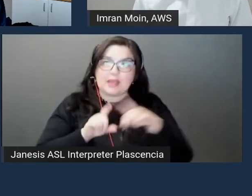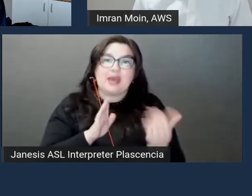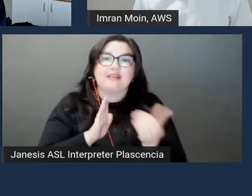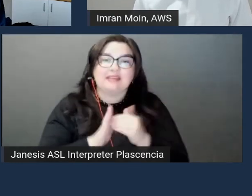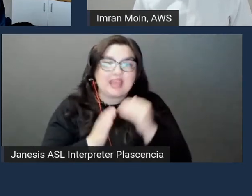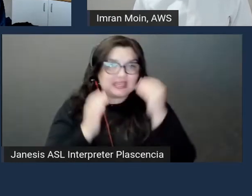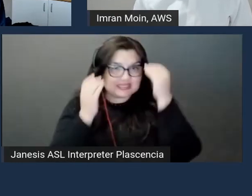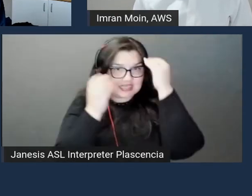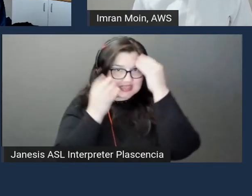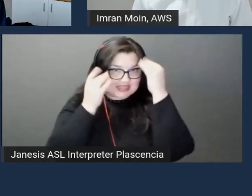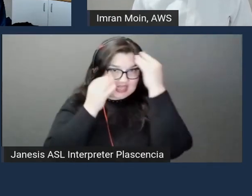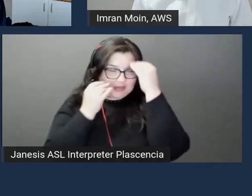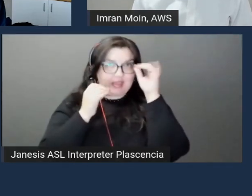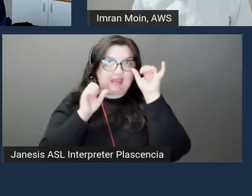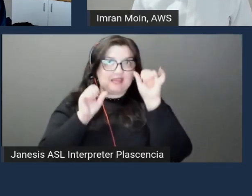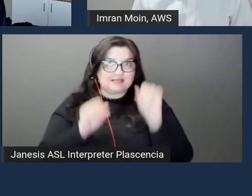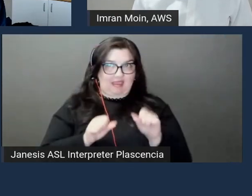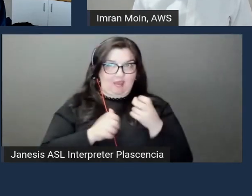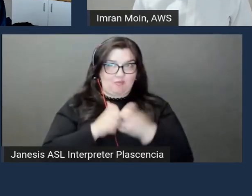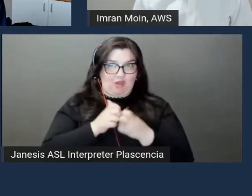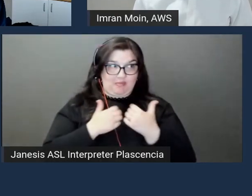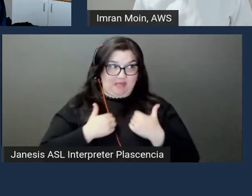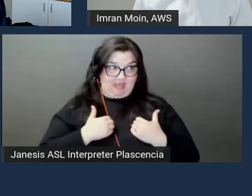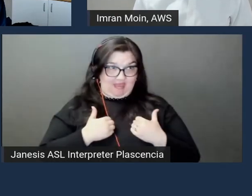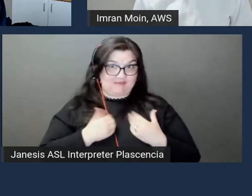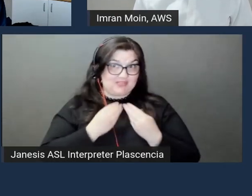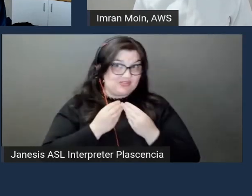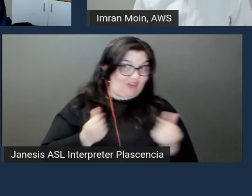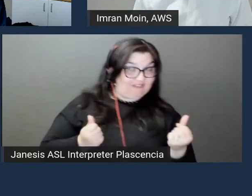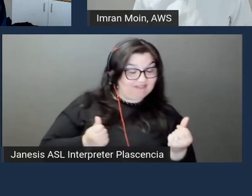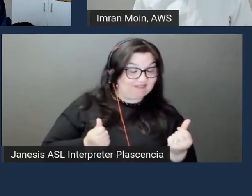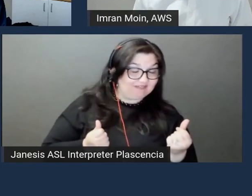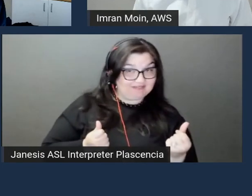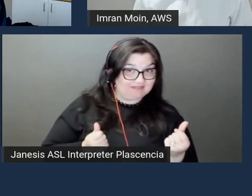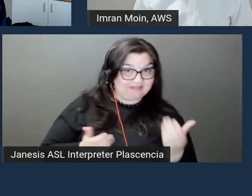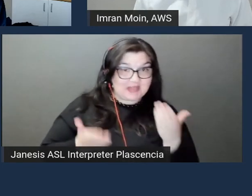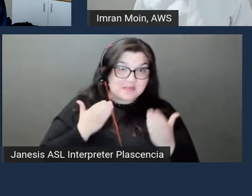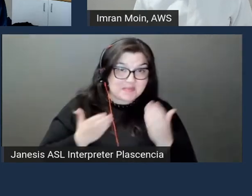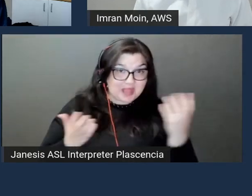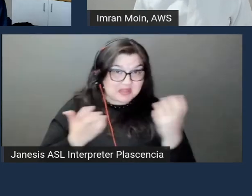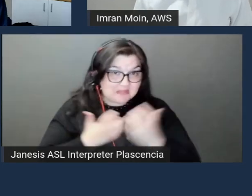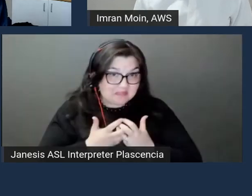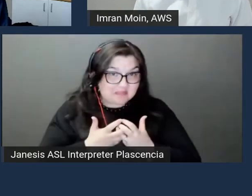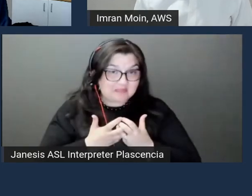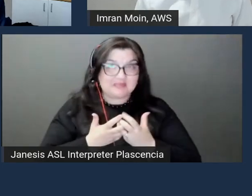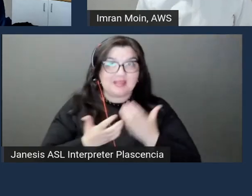can this solve a problem you're trying to solve, or maybe does this solve a problem you don't even know you have.